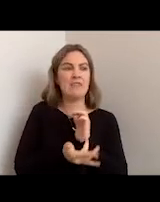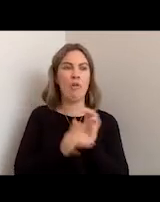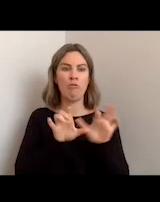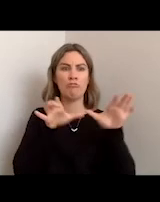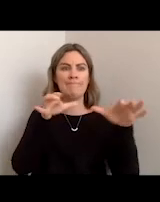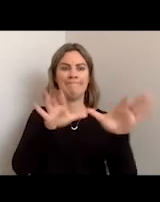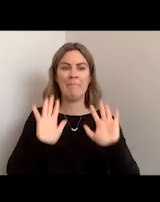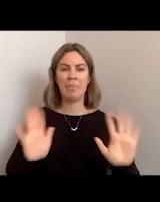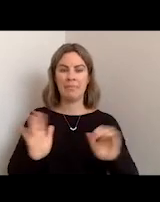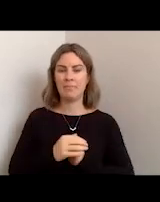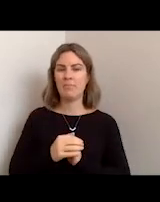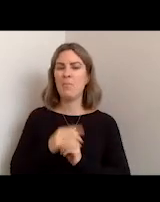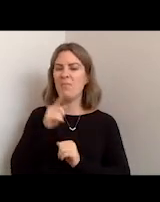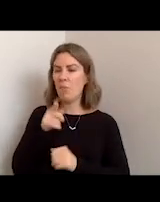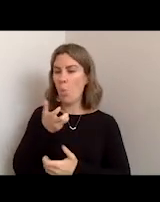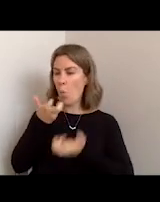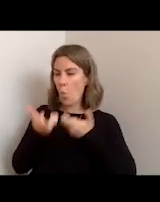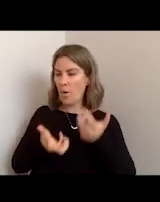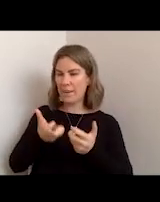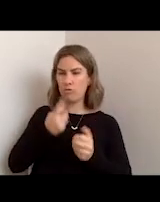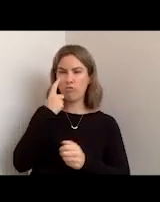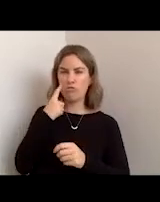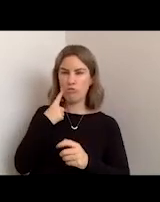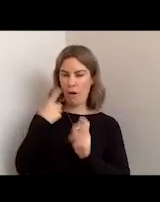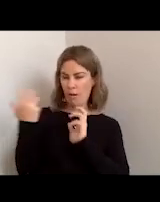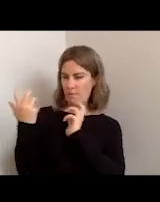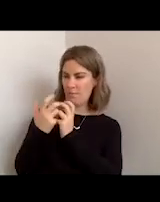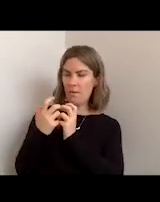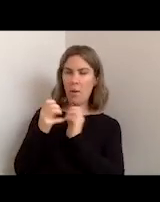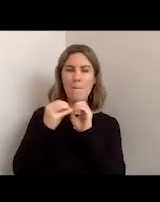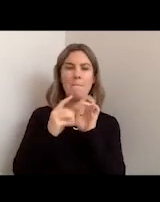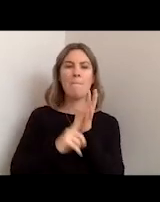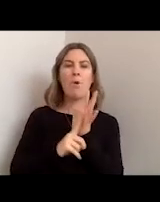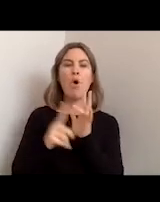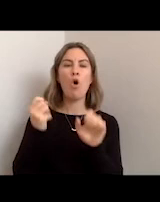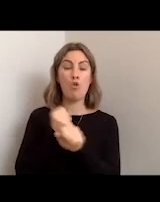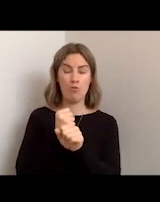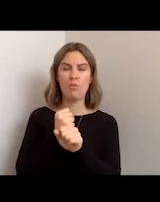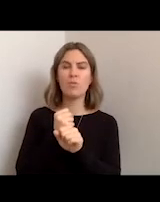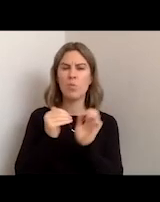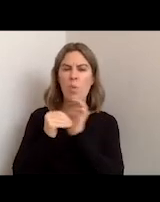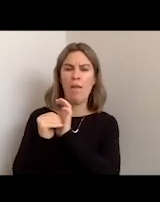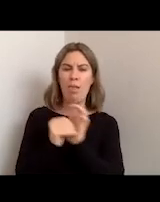cooking bloggers and bring them in to help me." What - how would you do